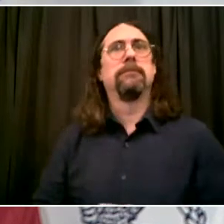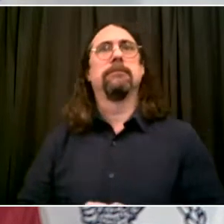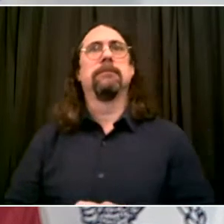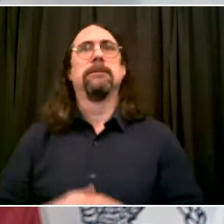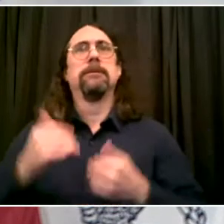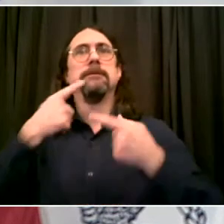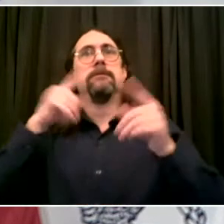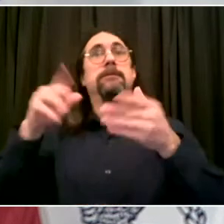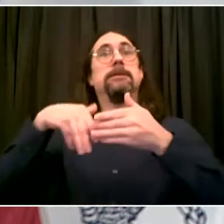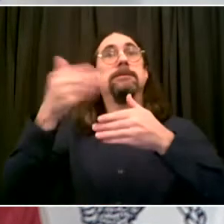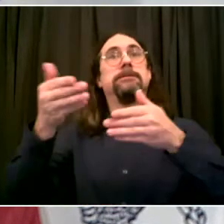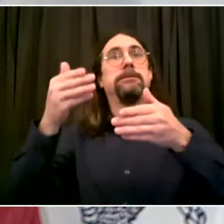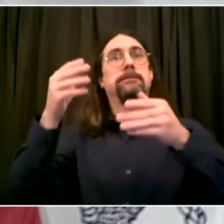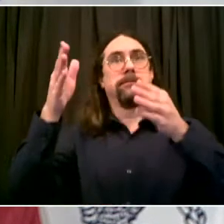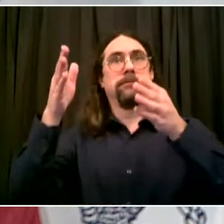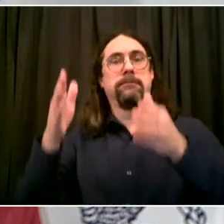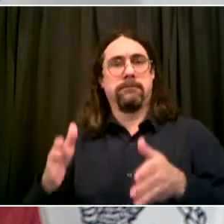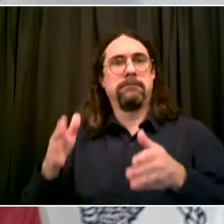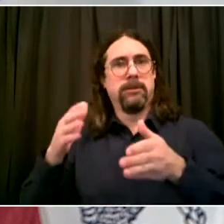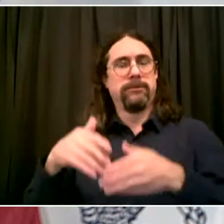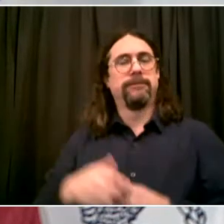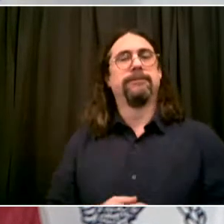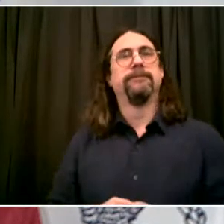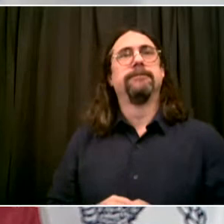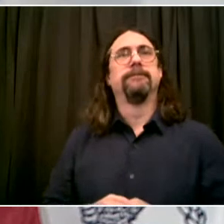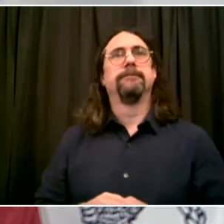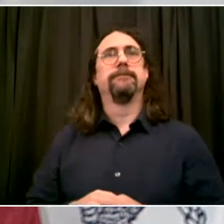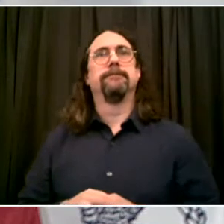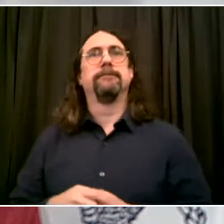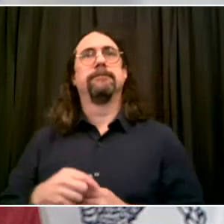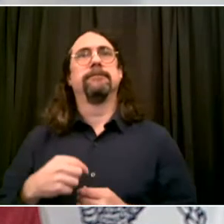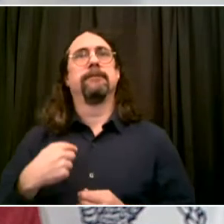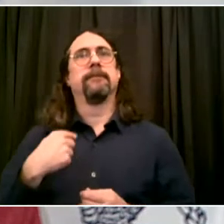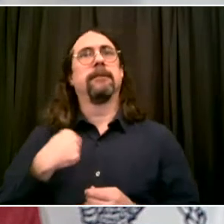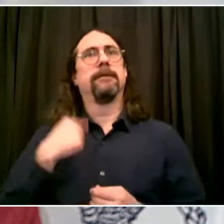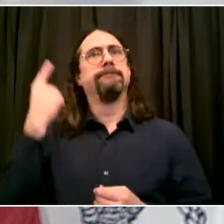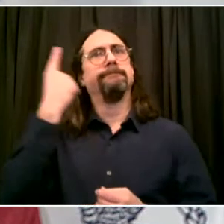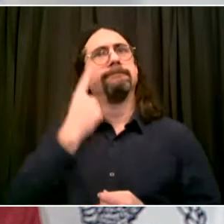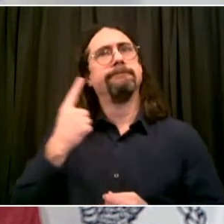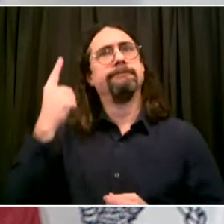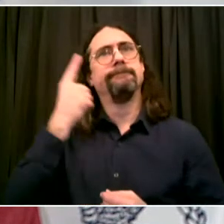MAYAY. OR I ALSO HAVE A QUESTION ABOUT THIS NEW VARIANT.